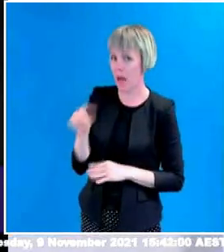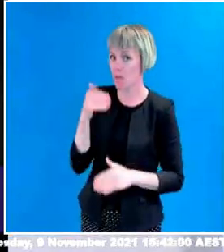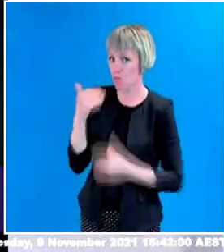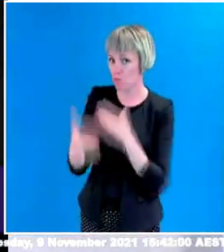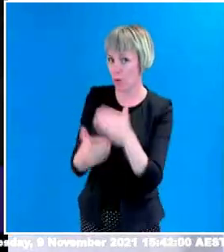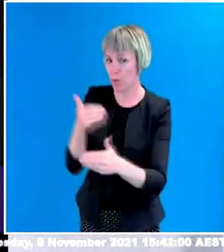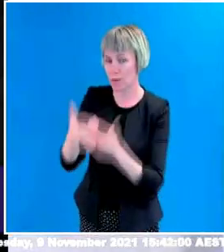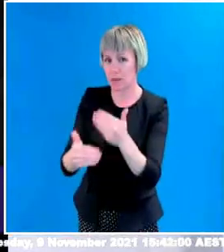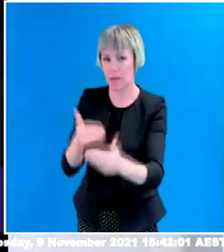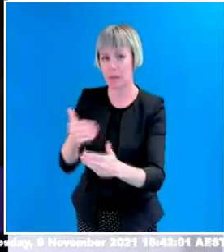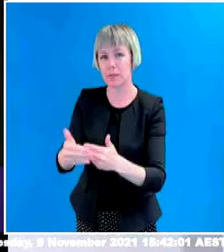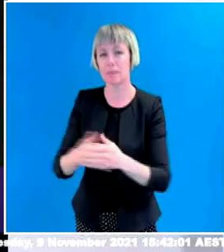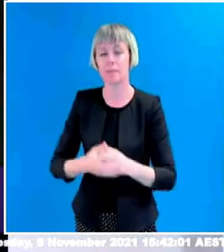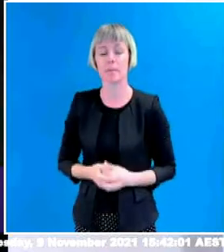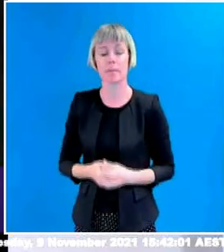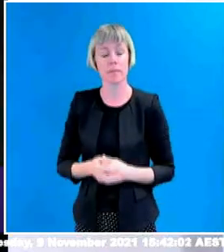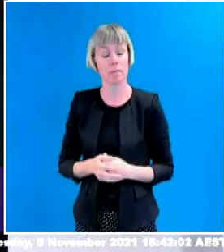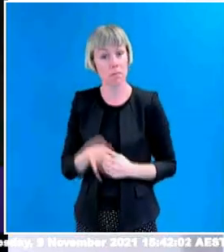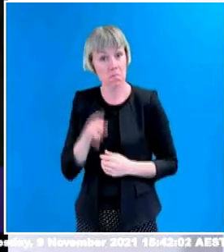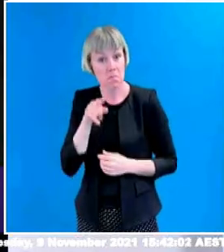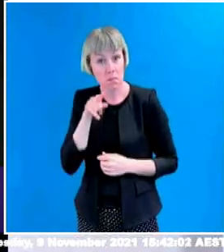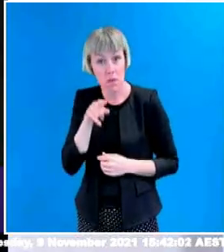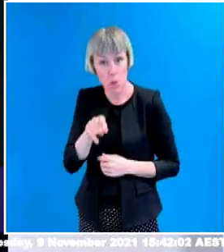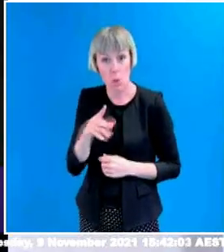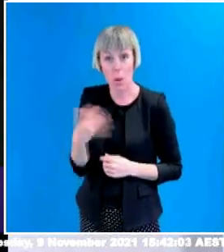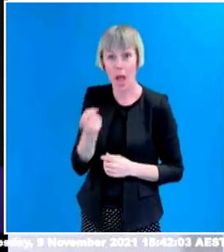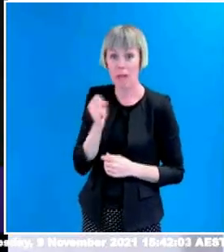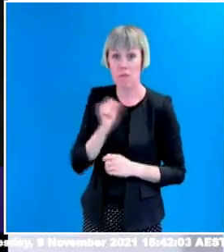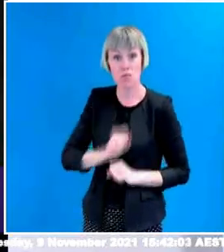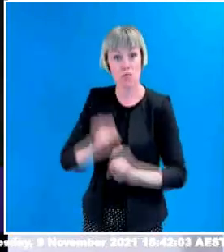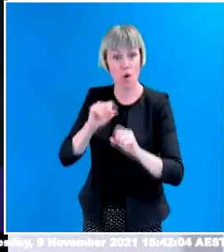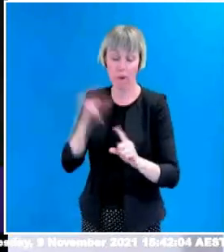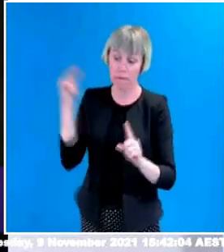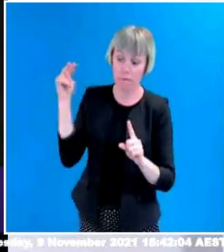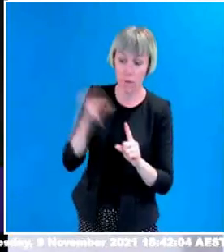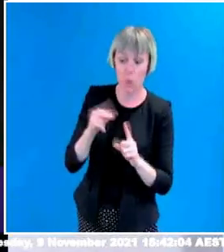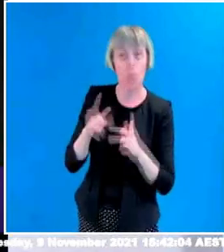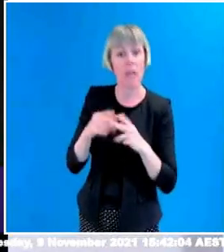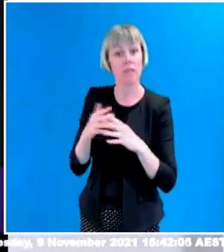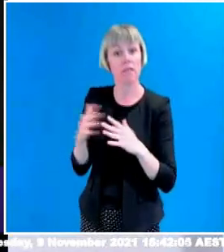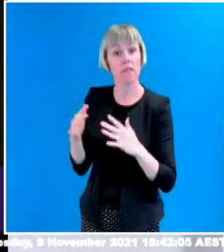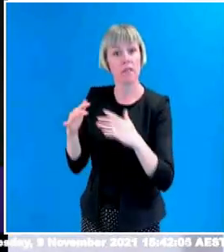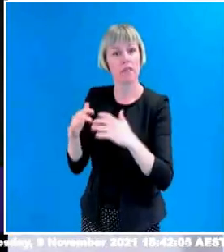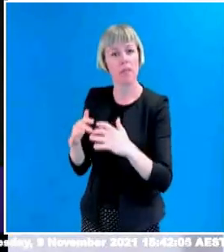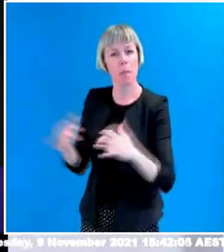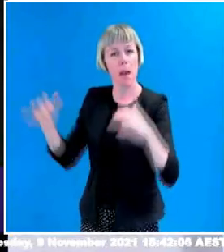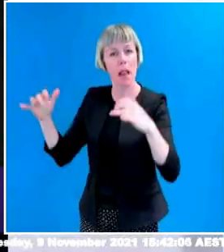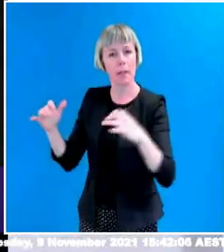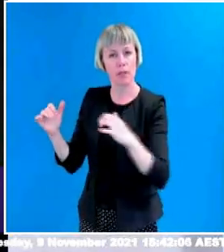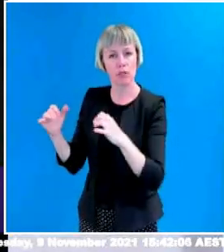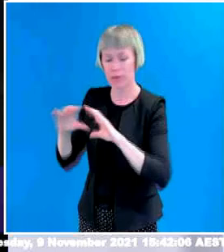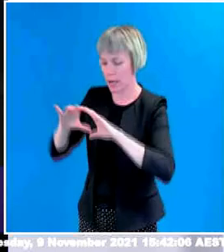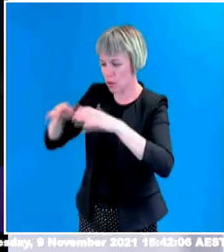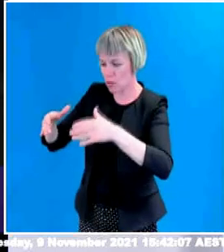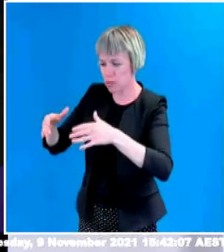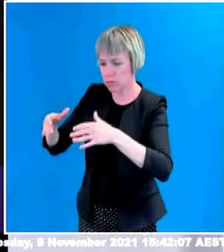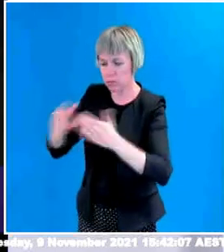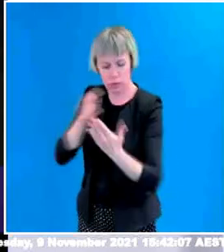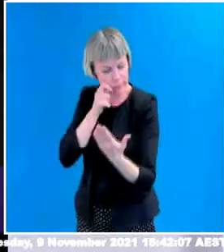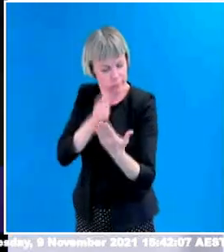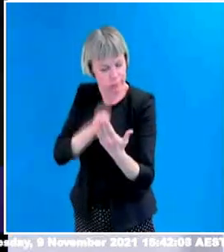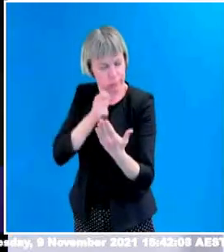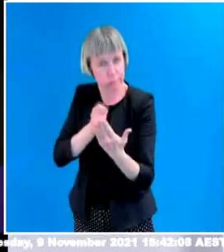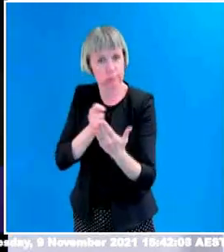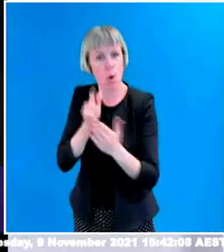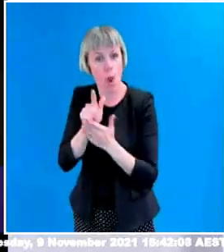assisted or hindered in some cases the steps to comply with the CRPD?